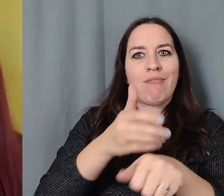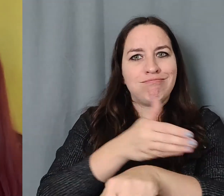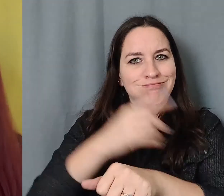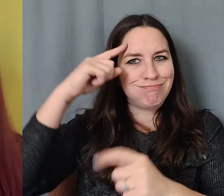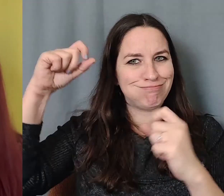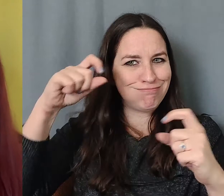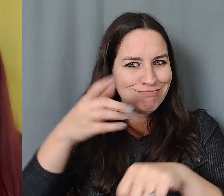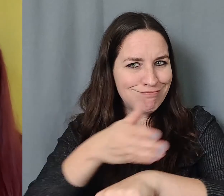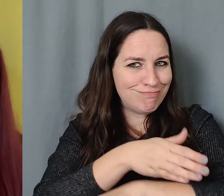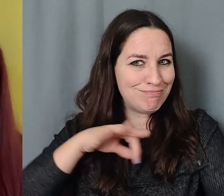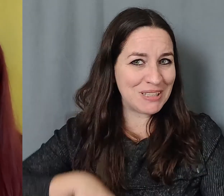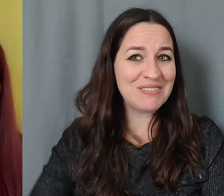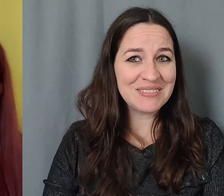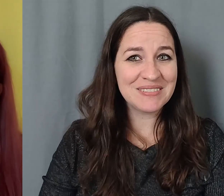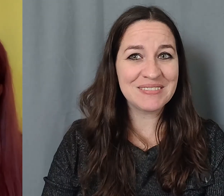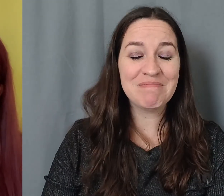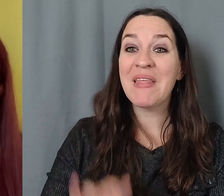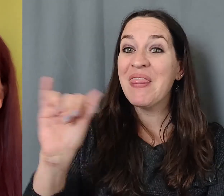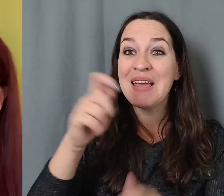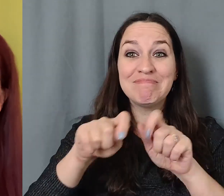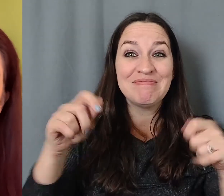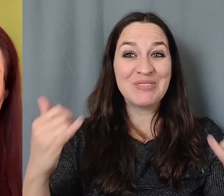So that's our Small Bites for this week, if you have questions again, please join